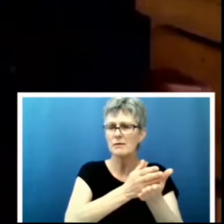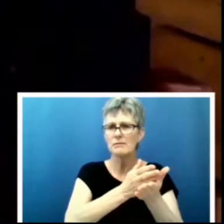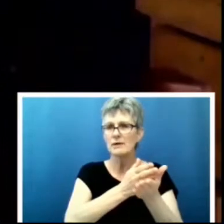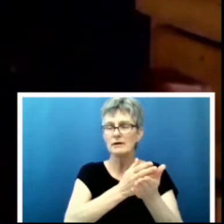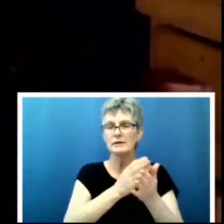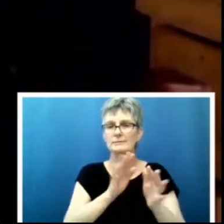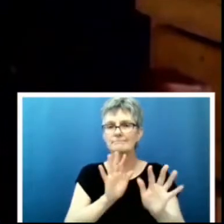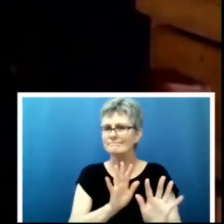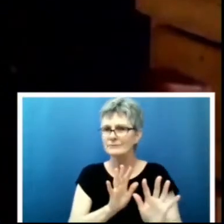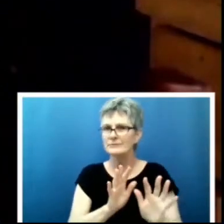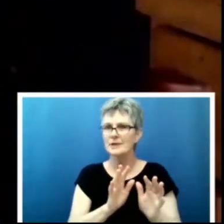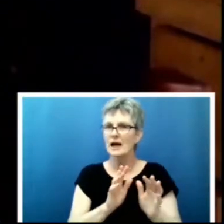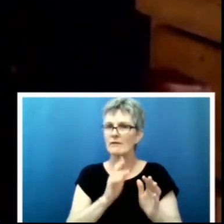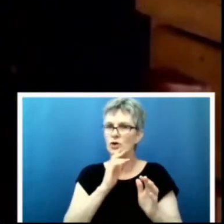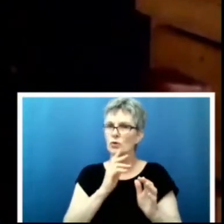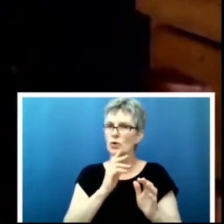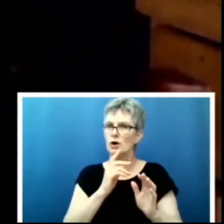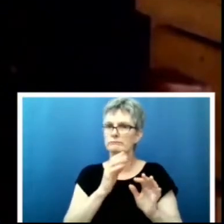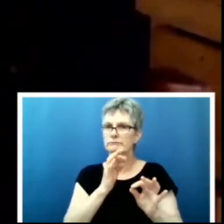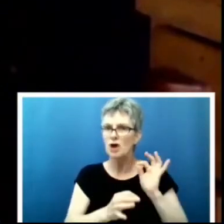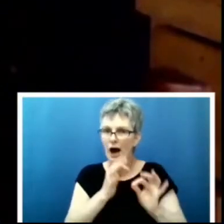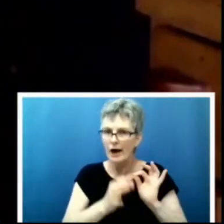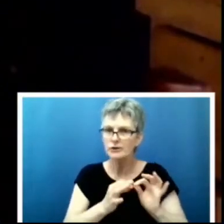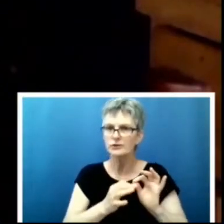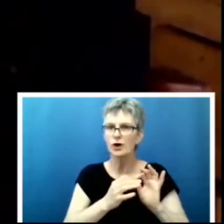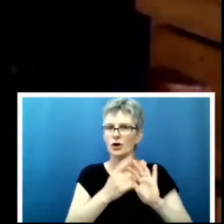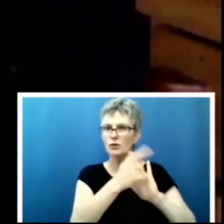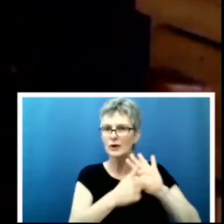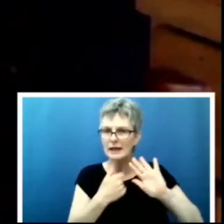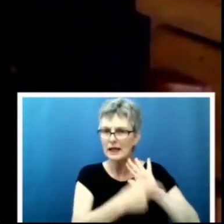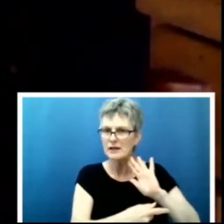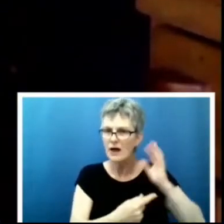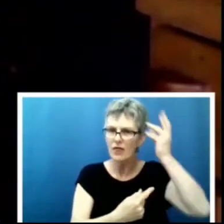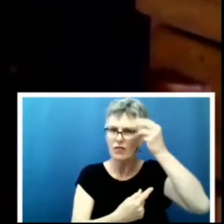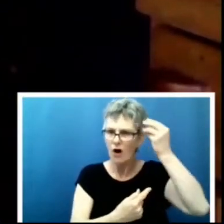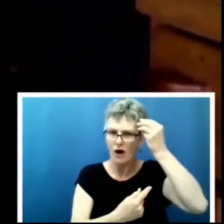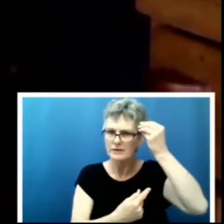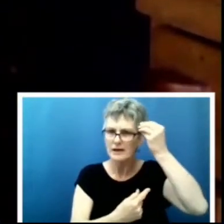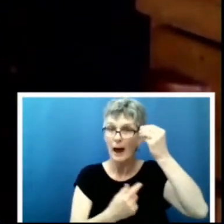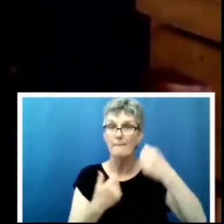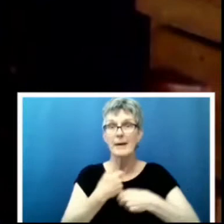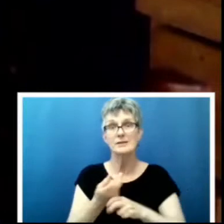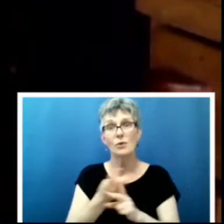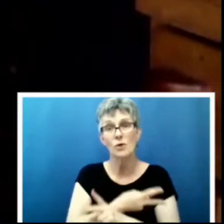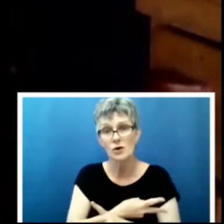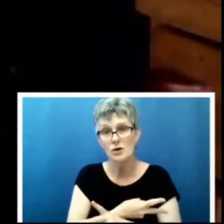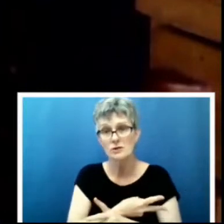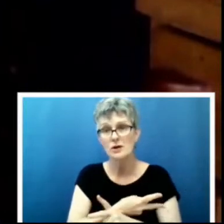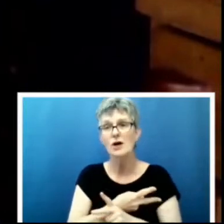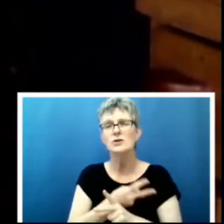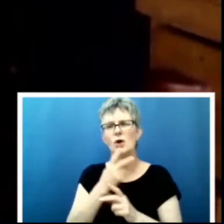So if, I kinda wanna reframe the thinking behind the question